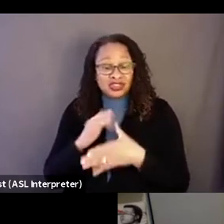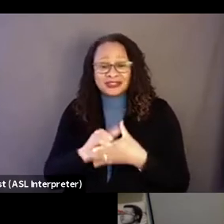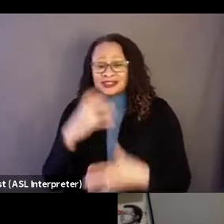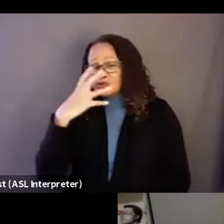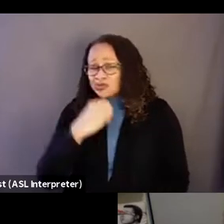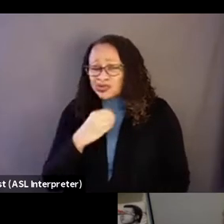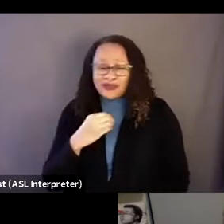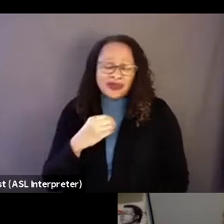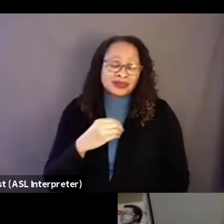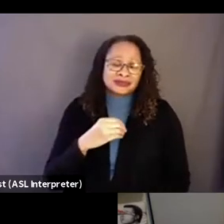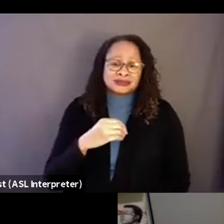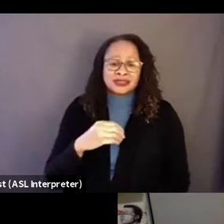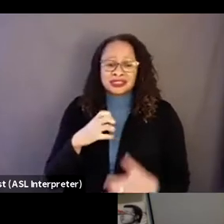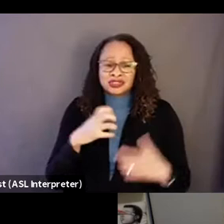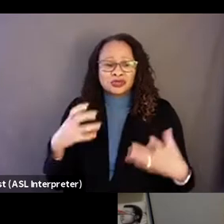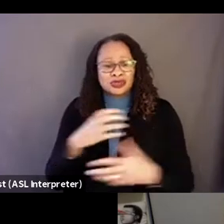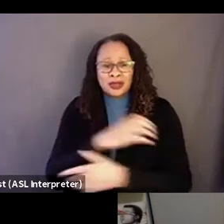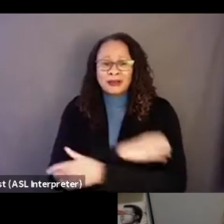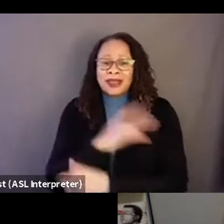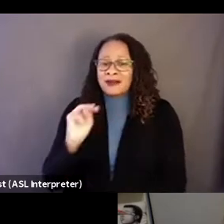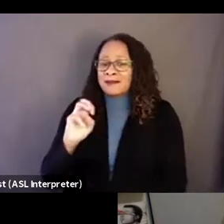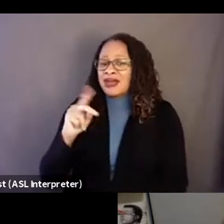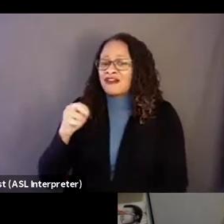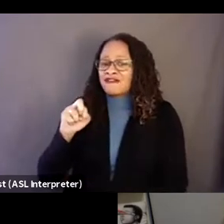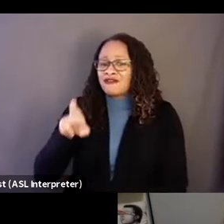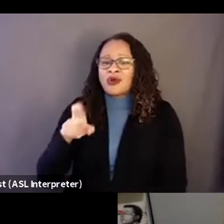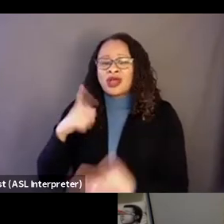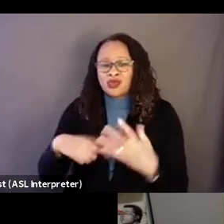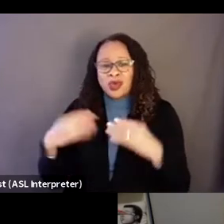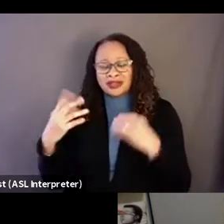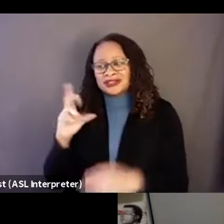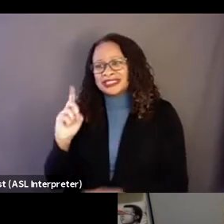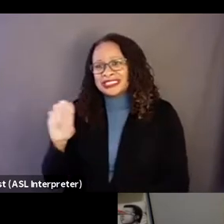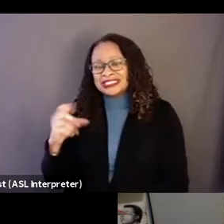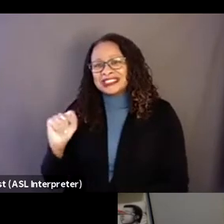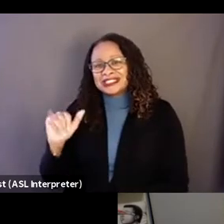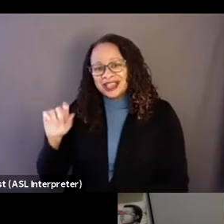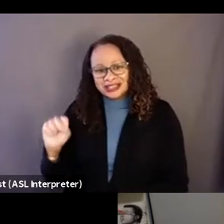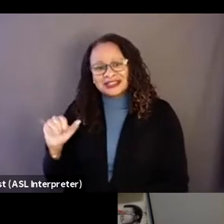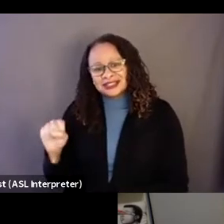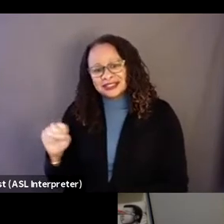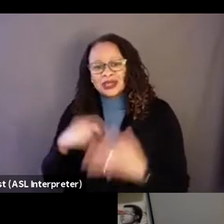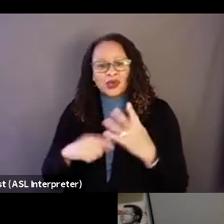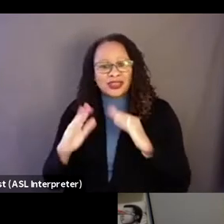and such a powerful metaphor for what Dee's Tots is and the community it's created.